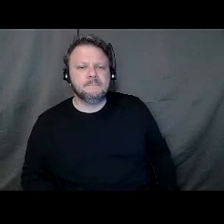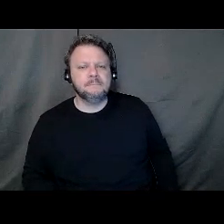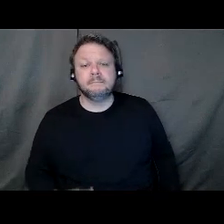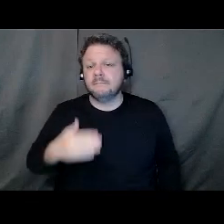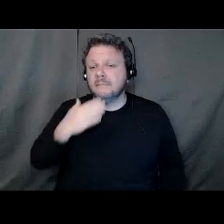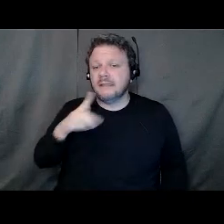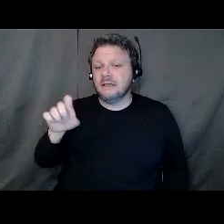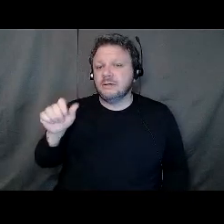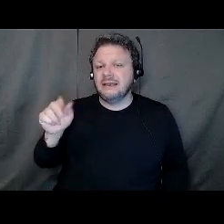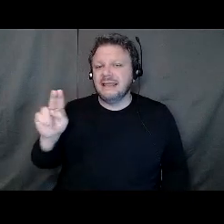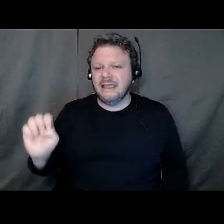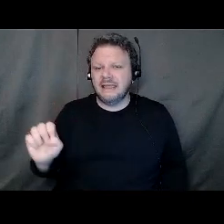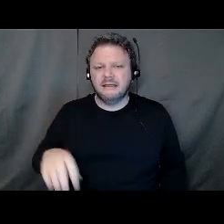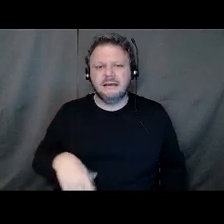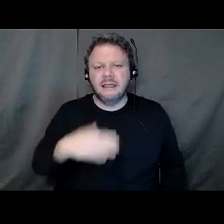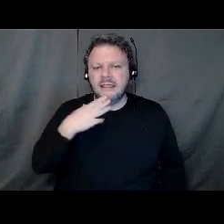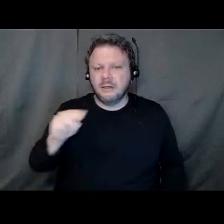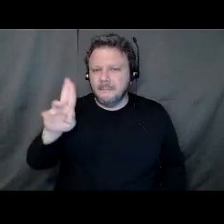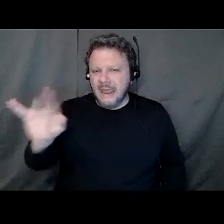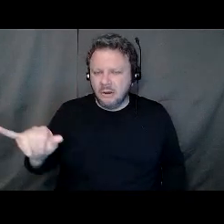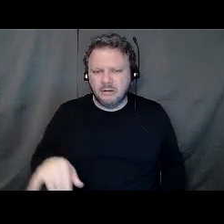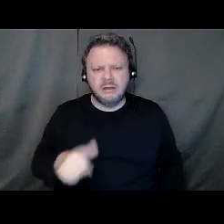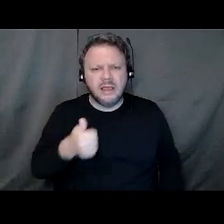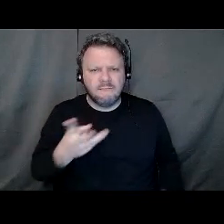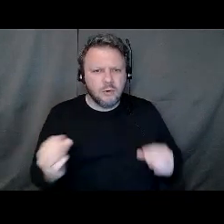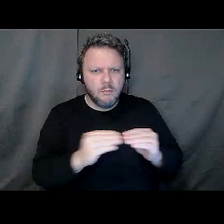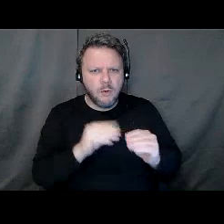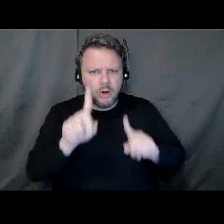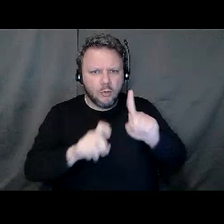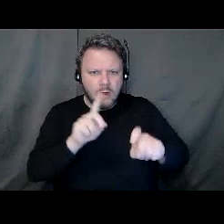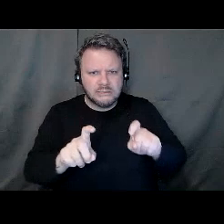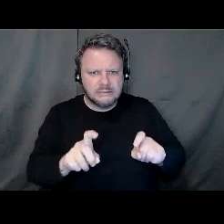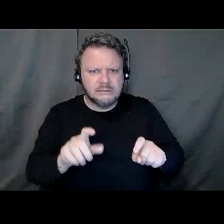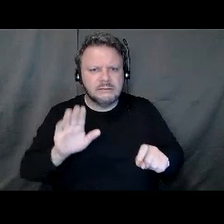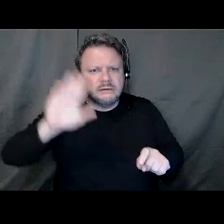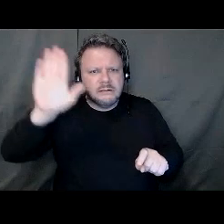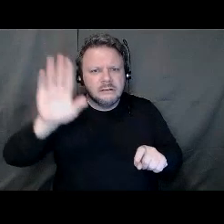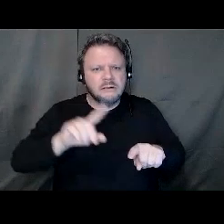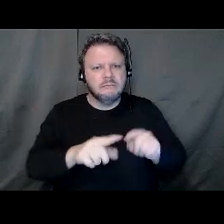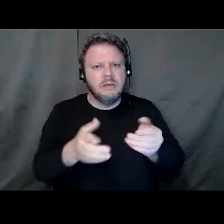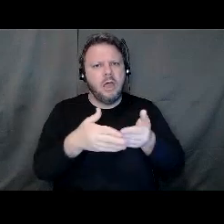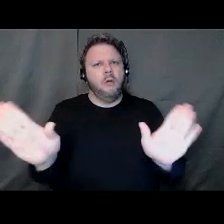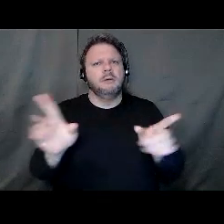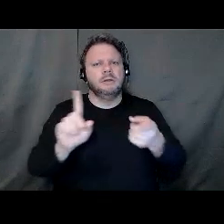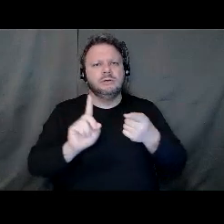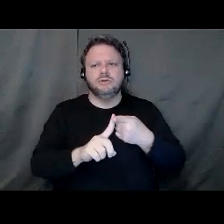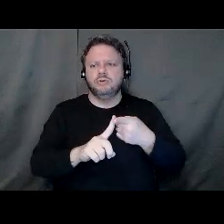Thank you, Leanne, and thank you Mary. I think we had a couple more questions. Thank you. Someone else had their hand up, but we'd like to open it up to the